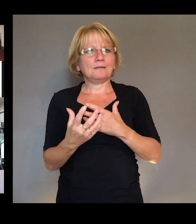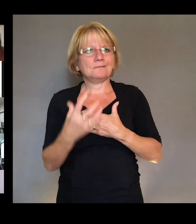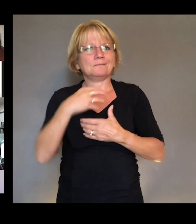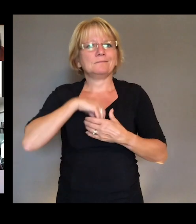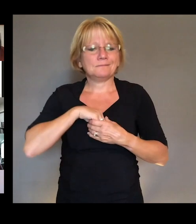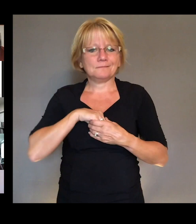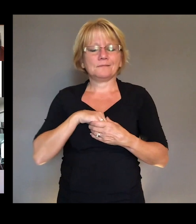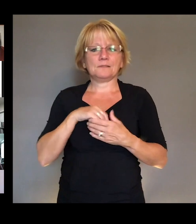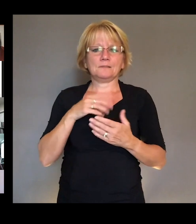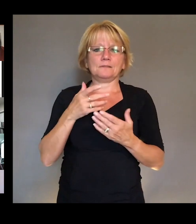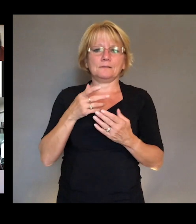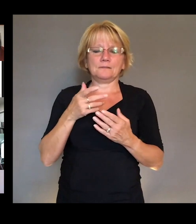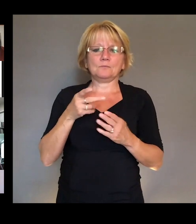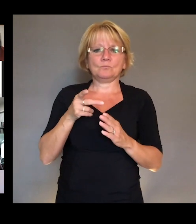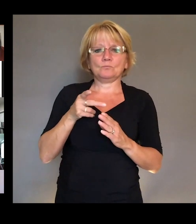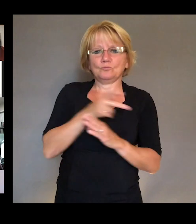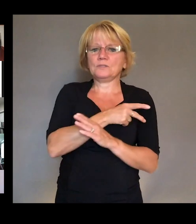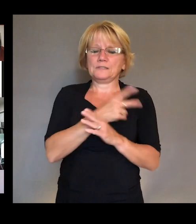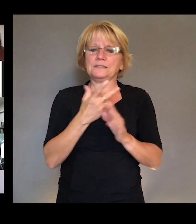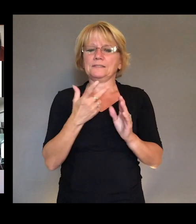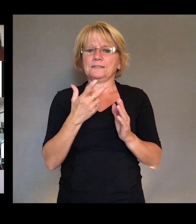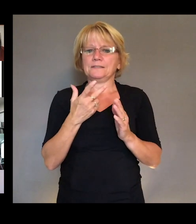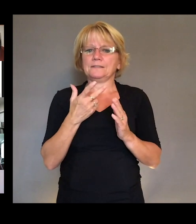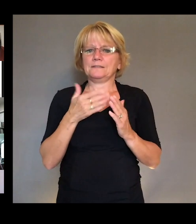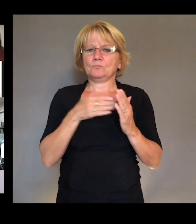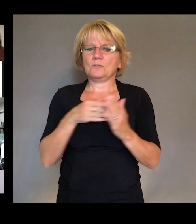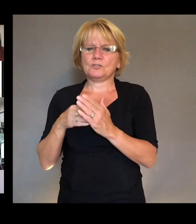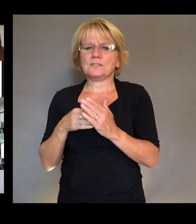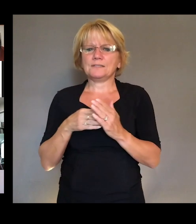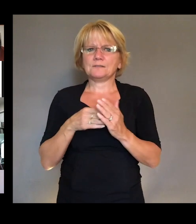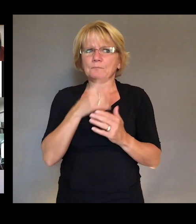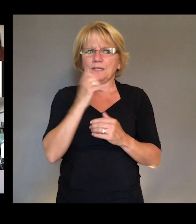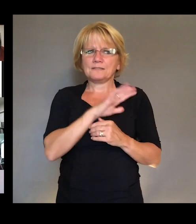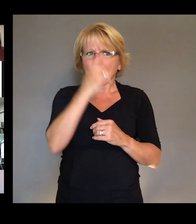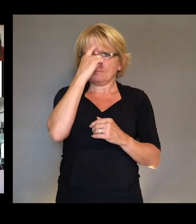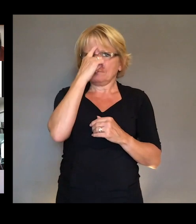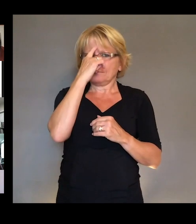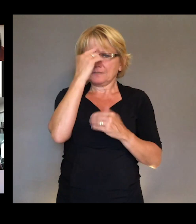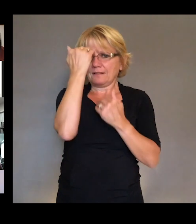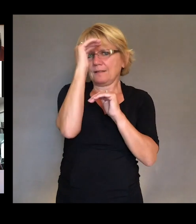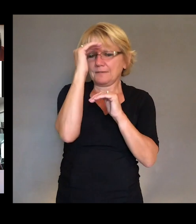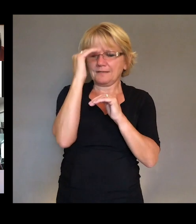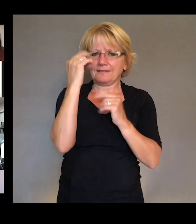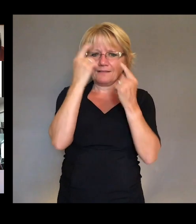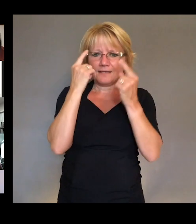developmentally appropriate because they're thinking is so limited. So really making sure that the activities